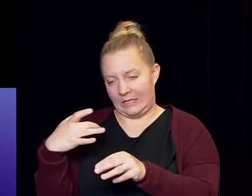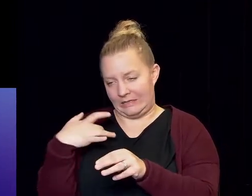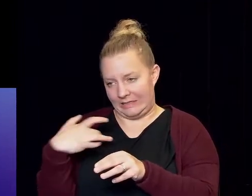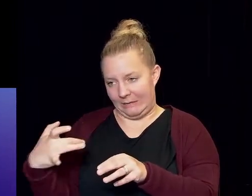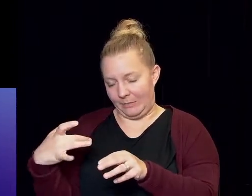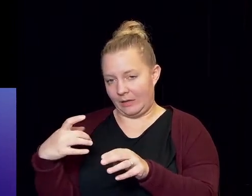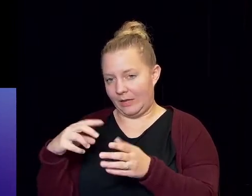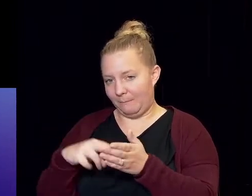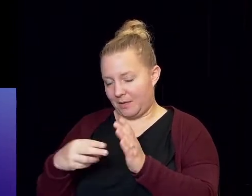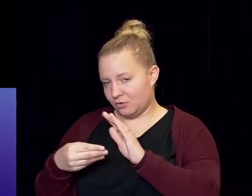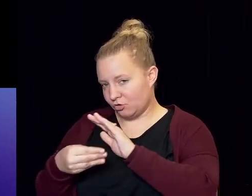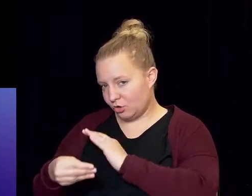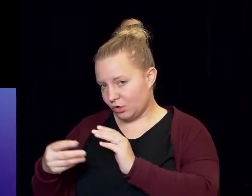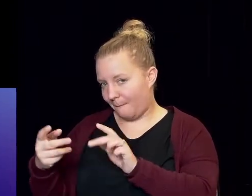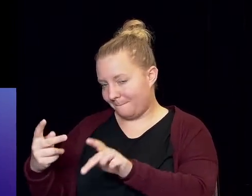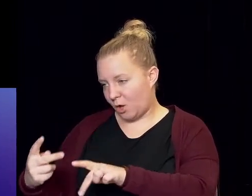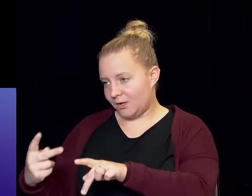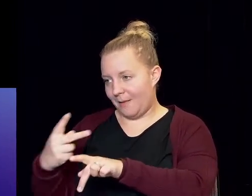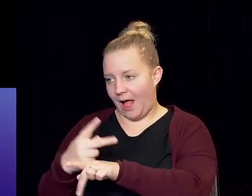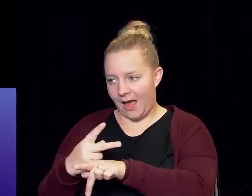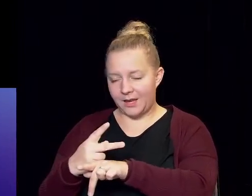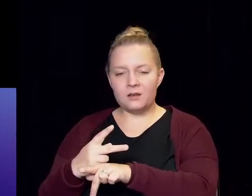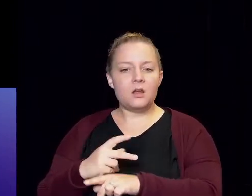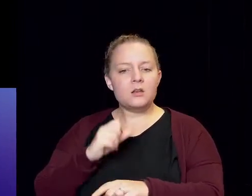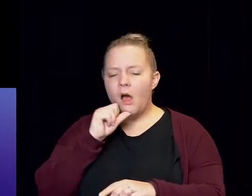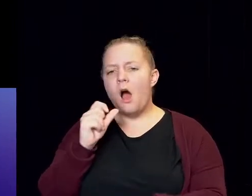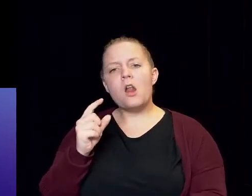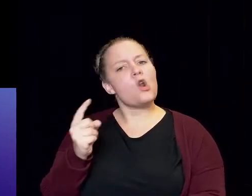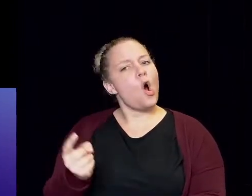I'm not going to say it's 100%, but in a lot of problems where we have the word "of",